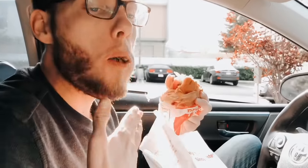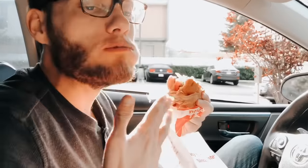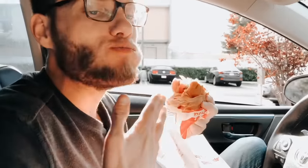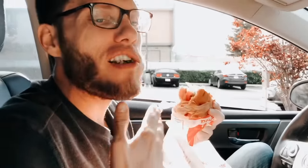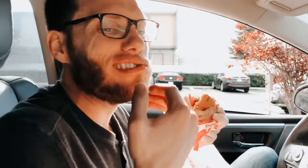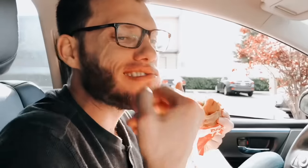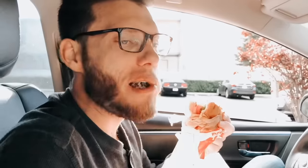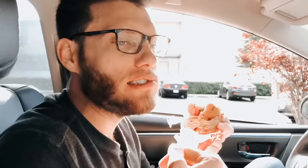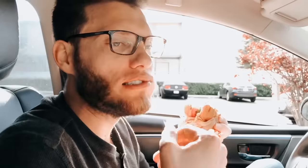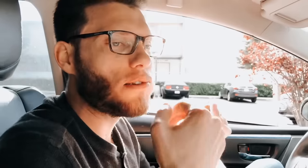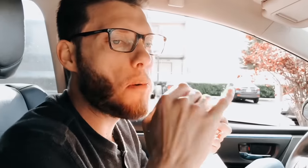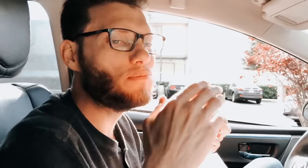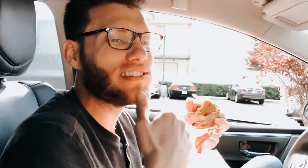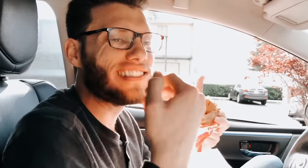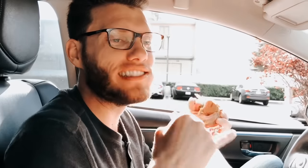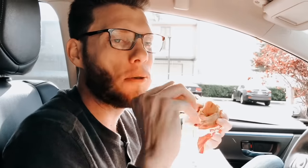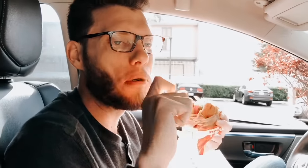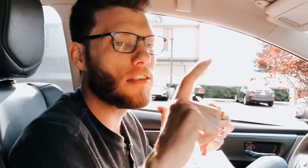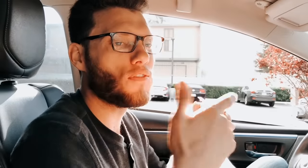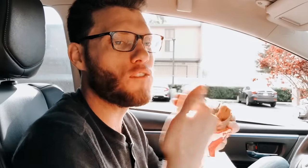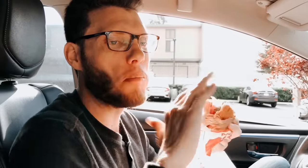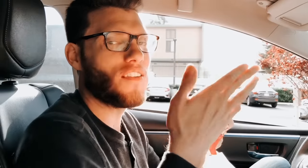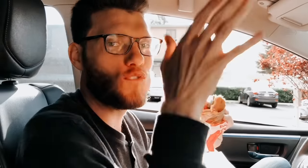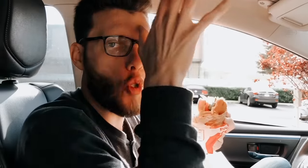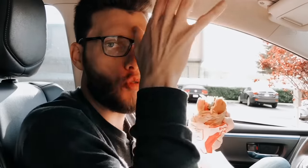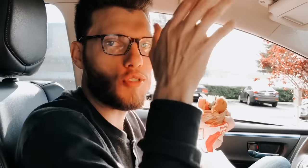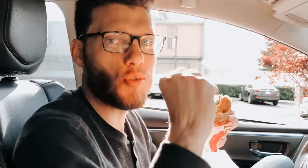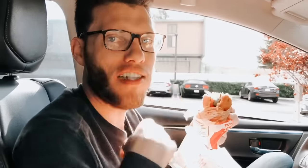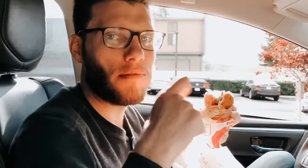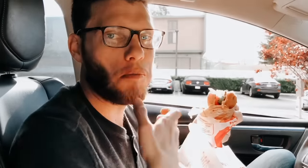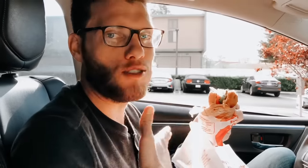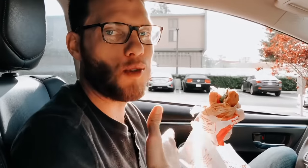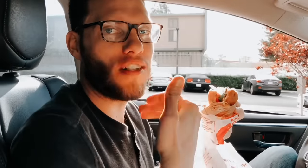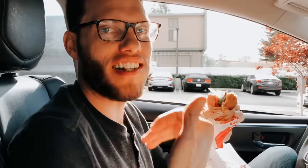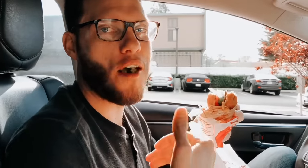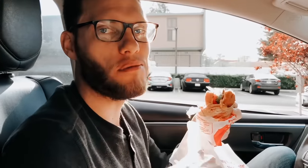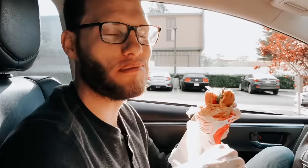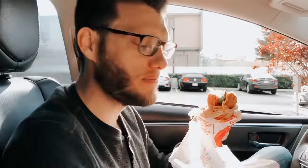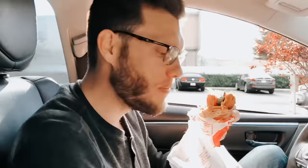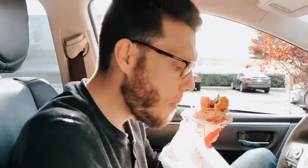My last meal before I become a father. I'm trying to enjoy it now!